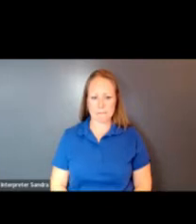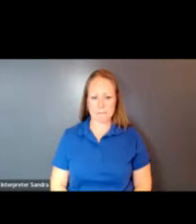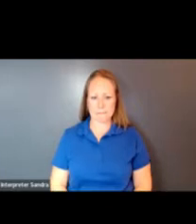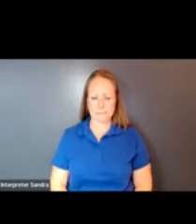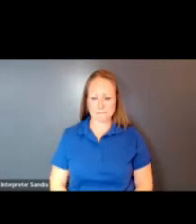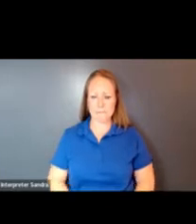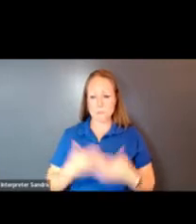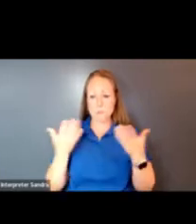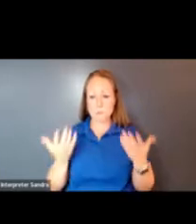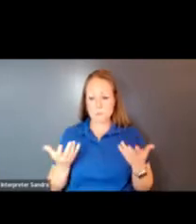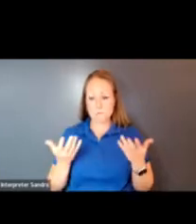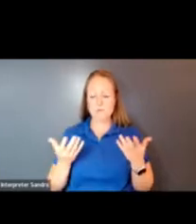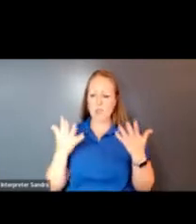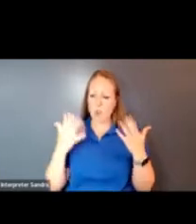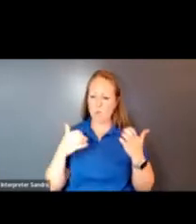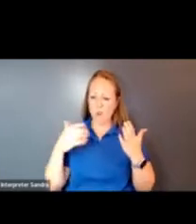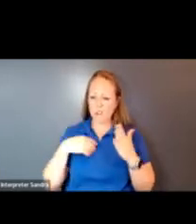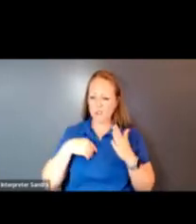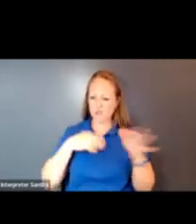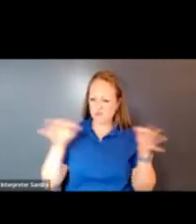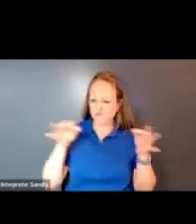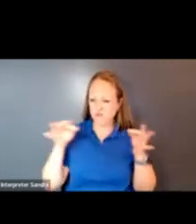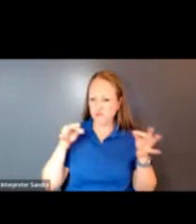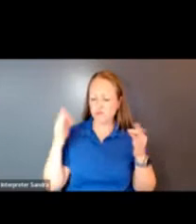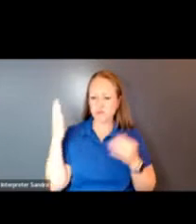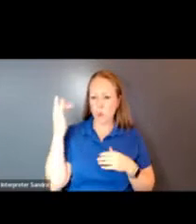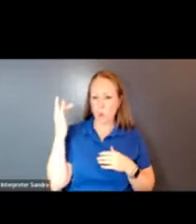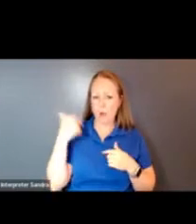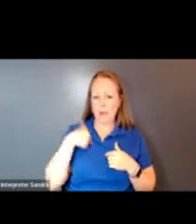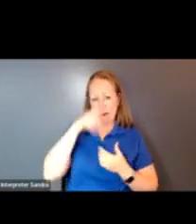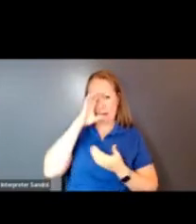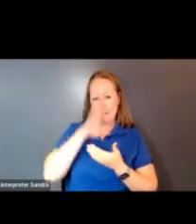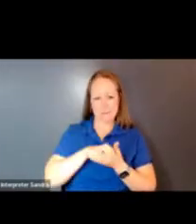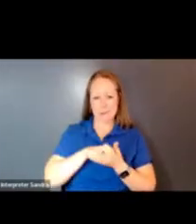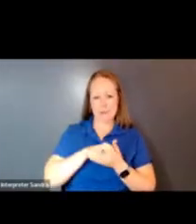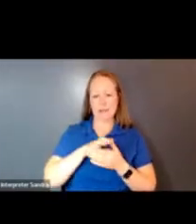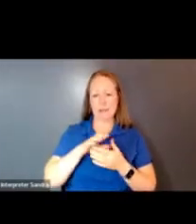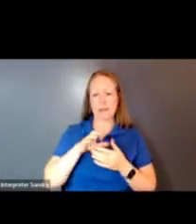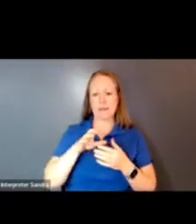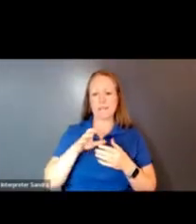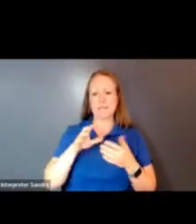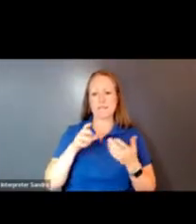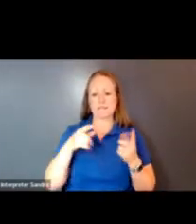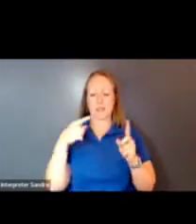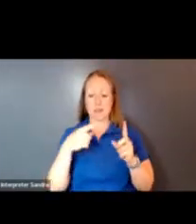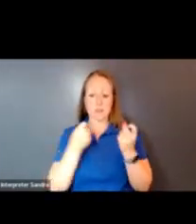So let's delve into why I think there's so little use of this support broker route with Ohio,